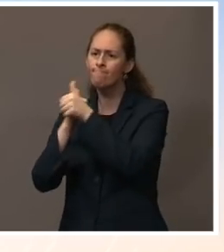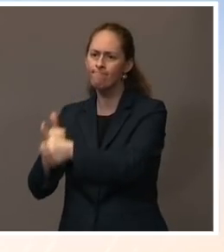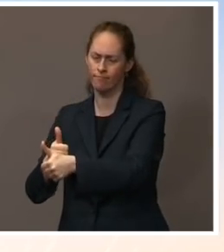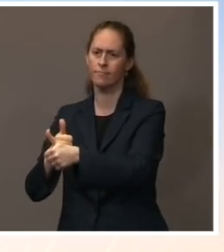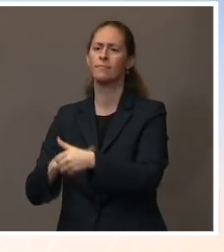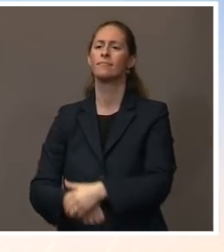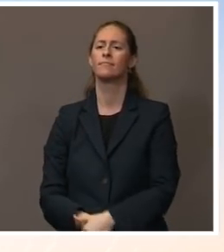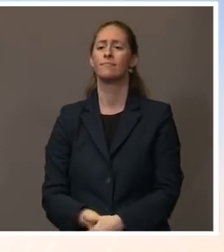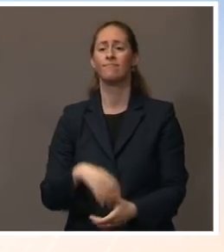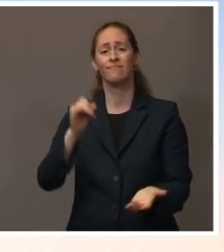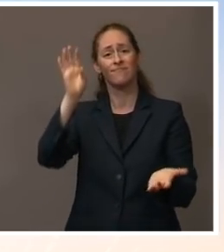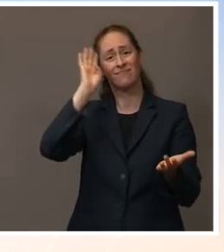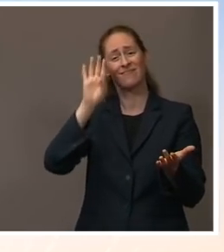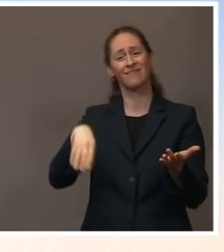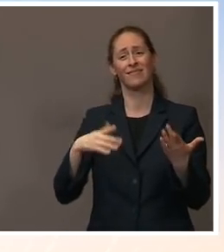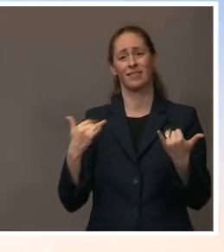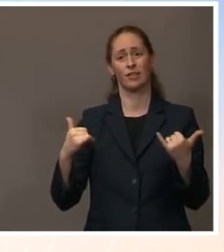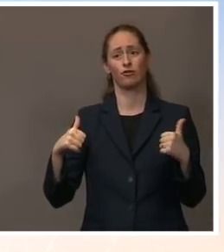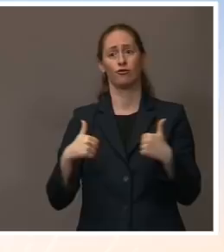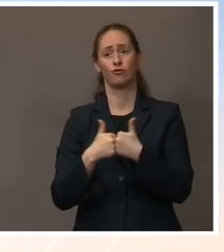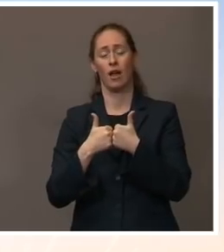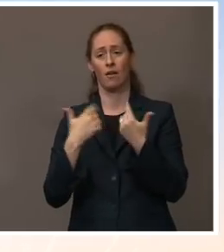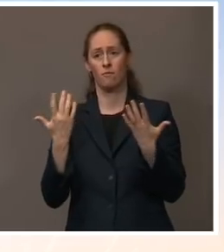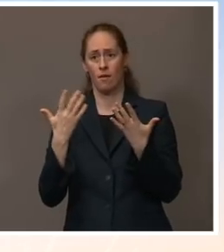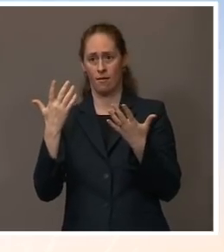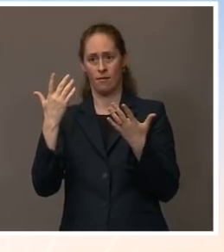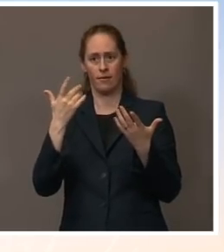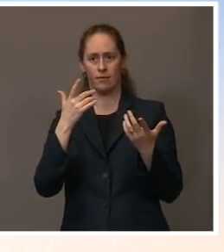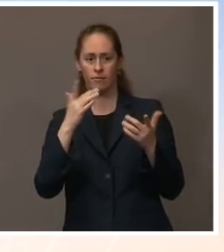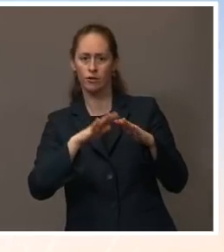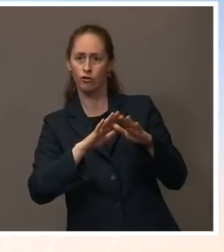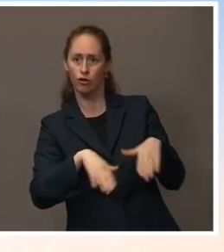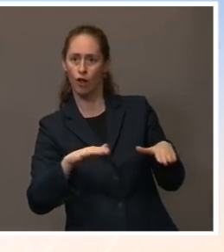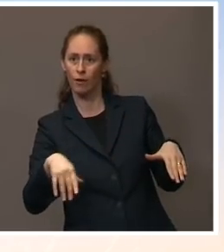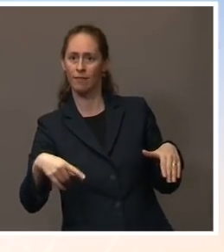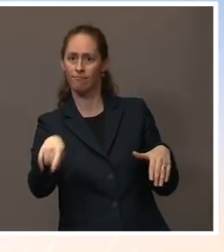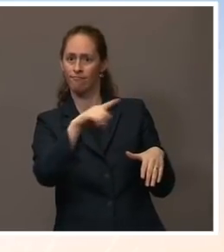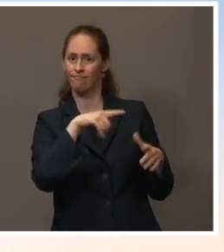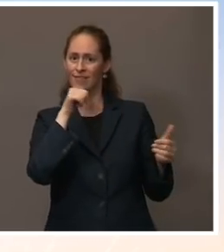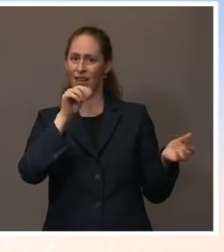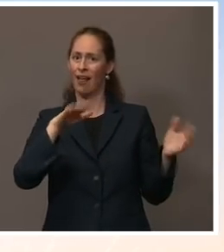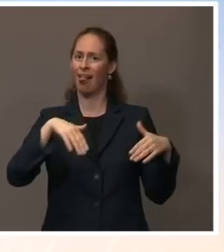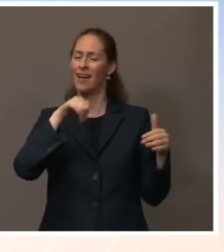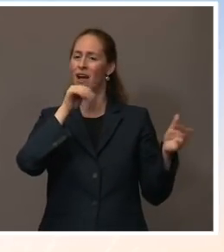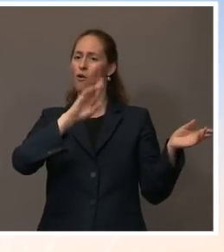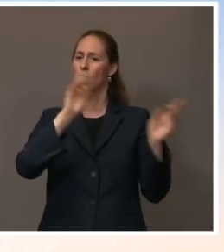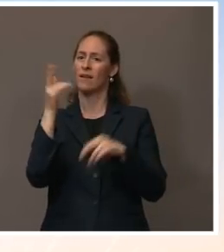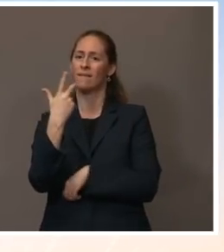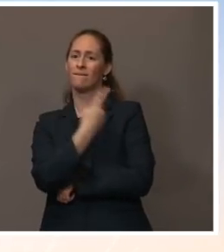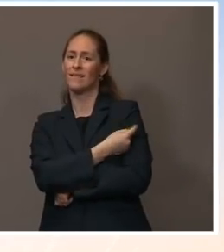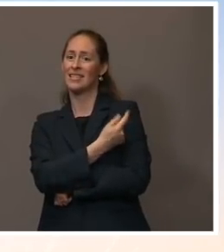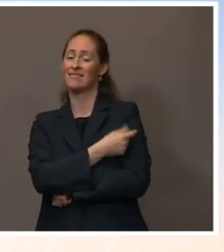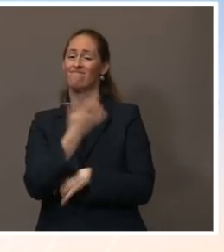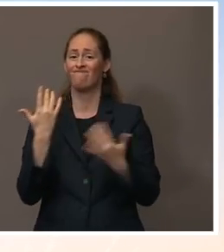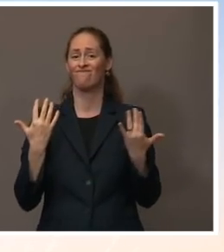abiding by the guidelines for children and those who are not yet eligible until we get to that point. Go ahead. The Press: Thanks, Jen. You said, yesterday,